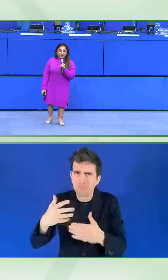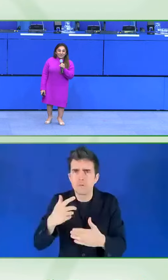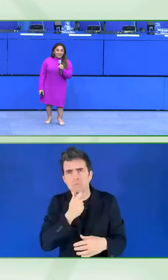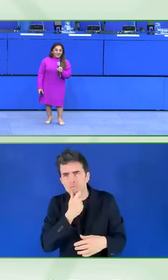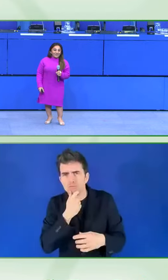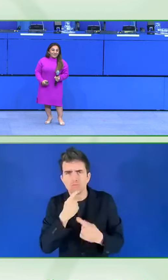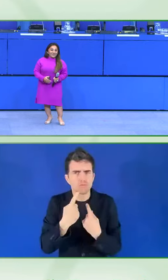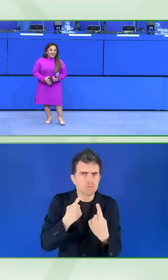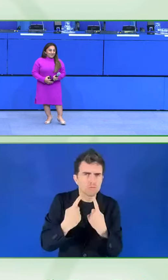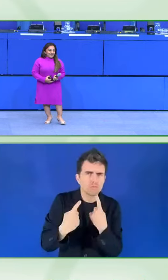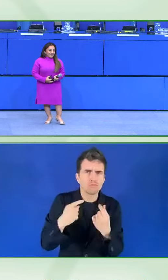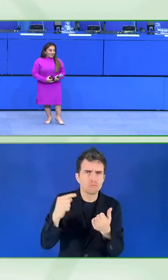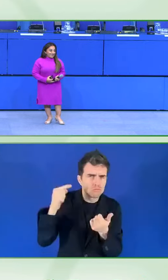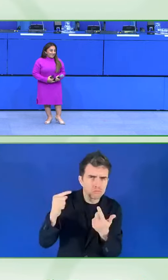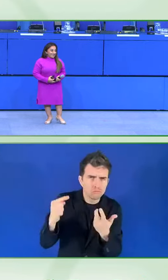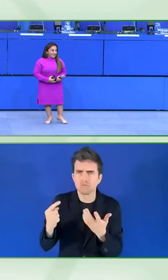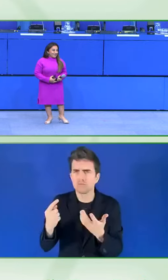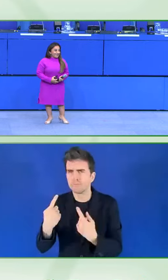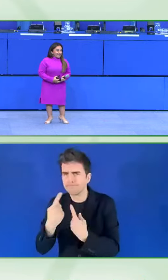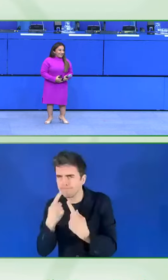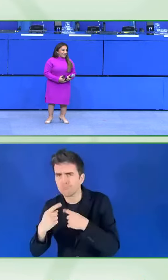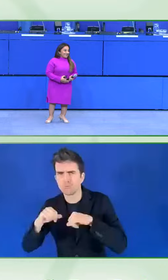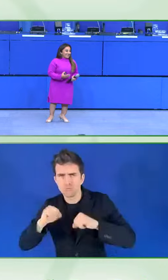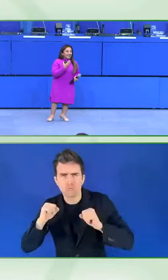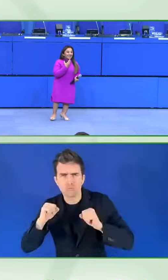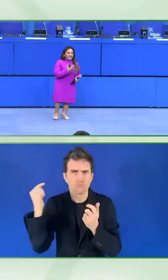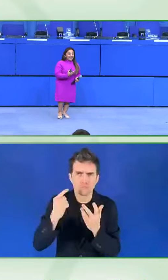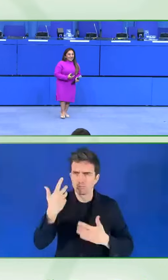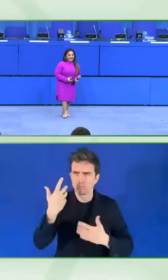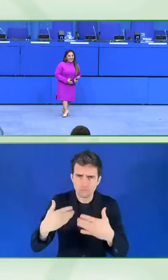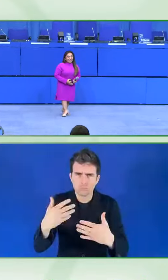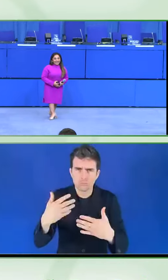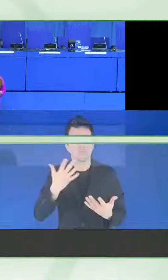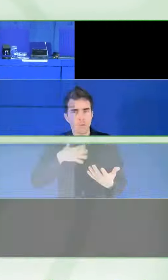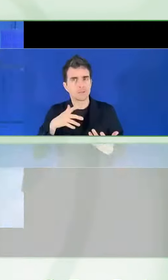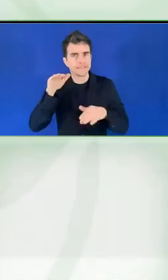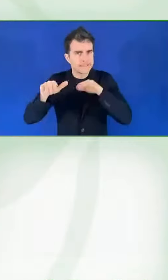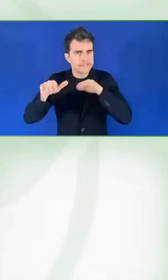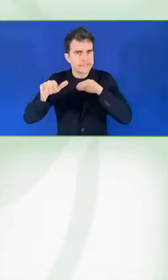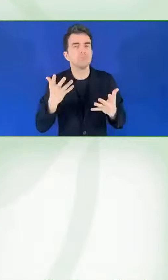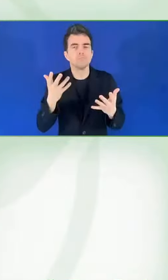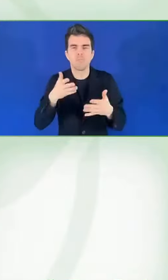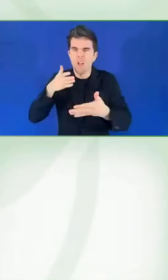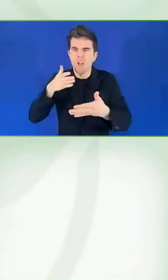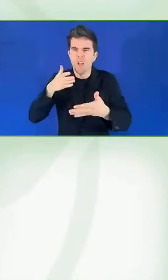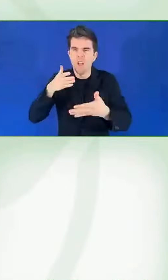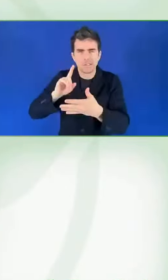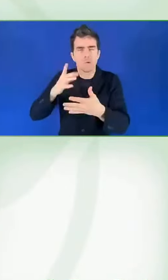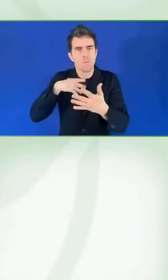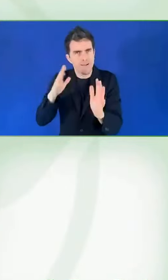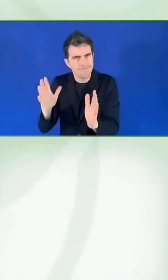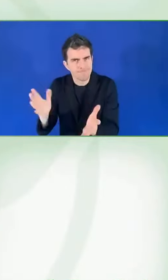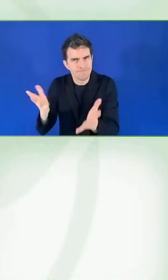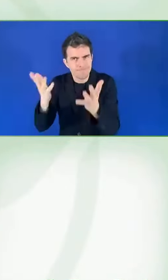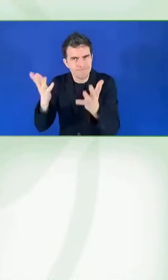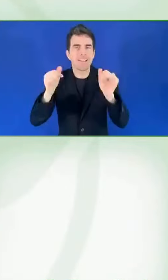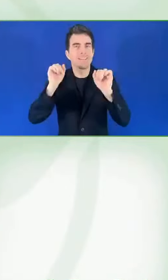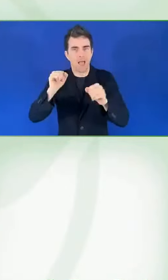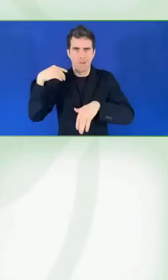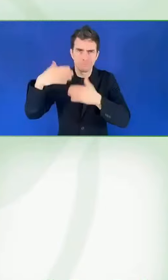What action will you take? Thank you.